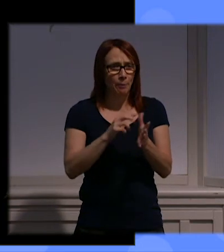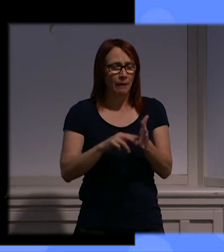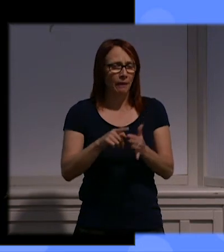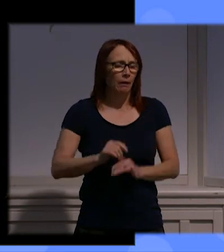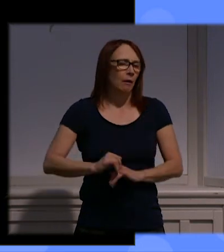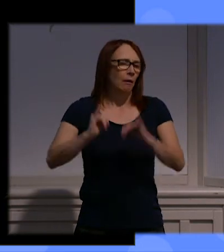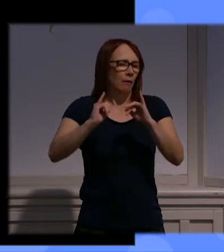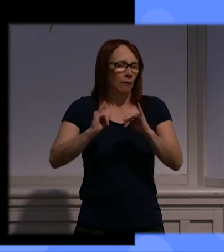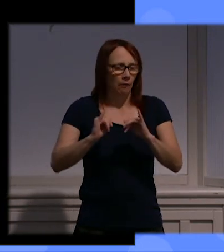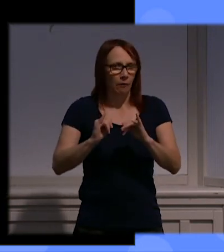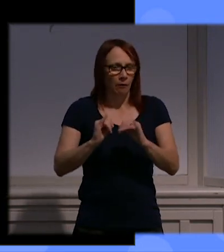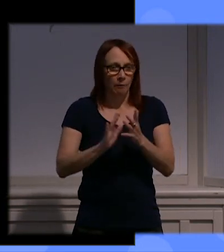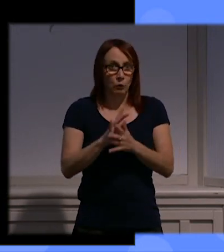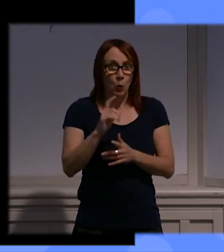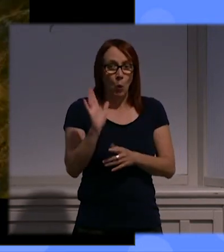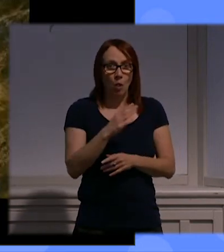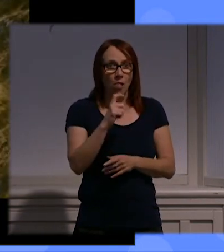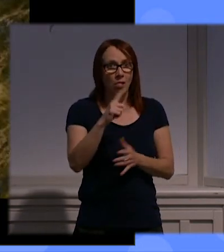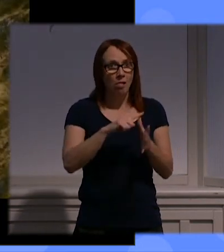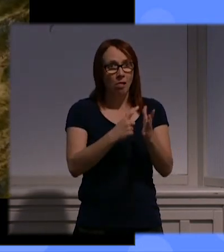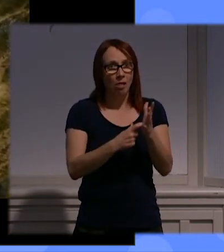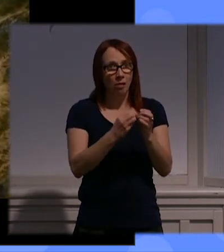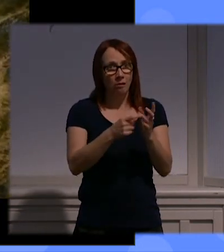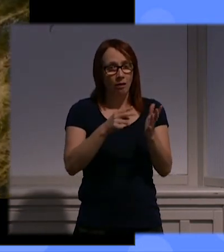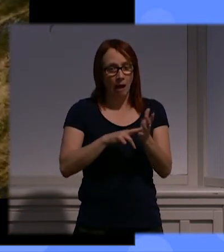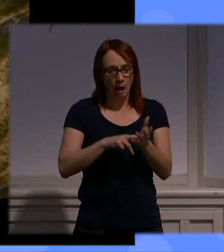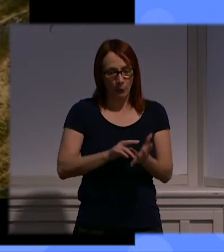this sequester carbon and methane if it gets released into the atmosphere could